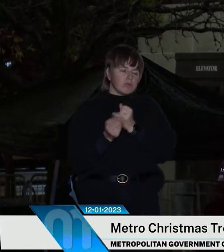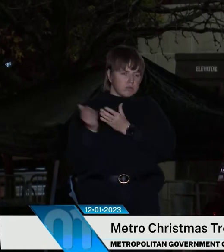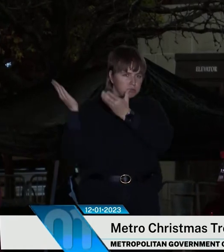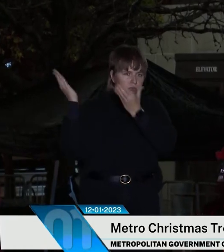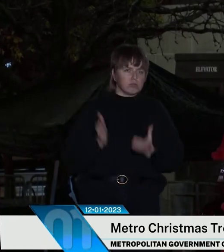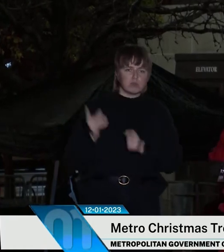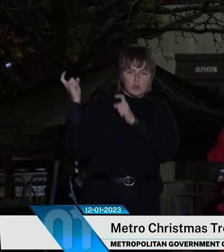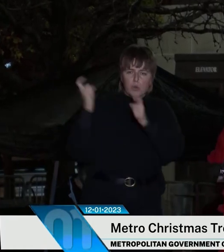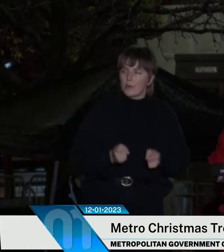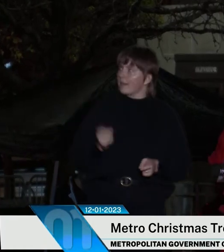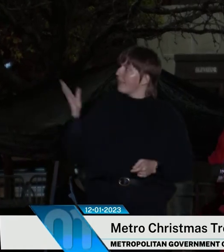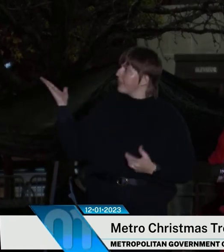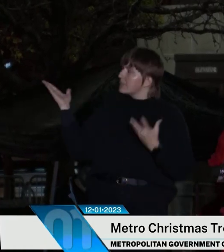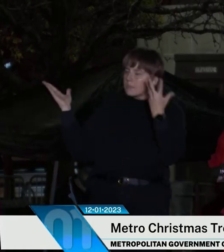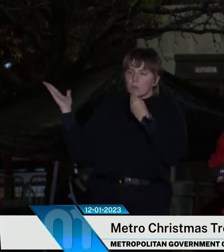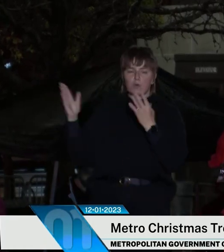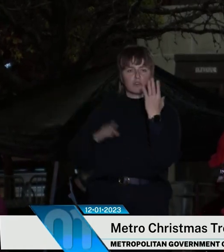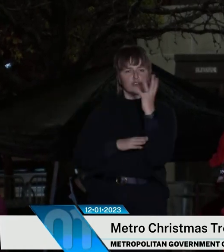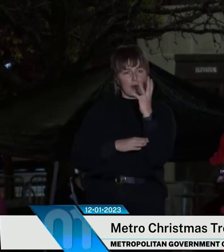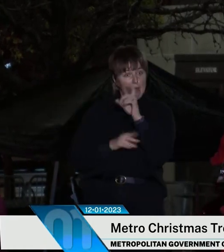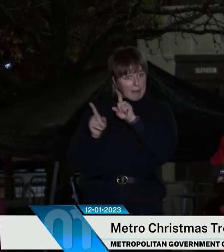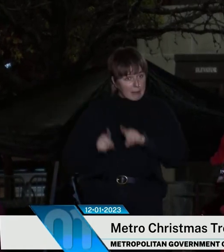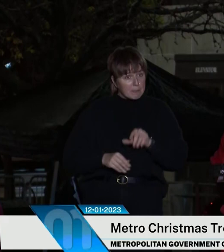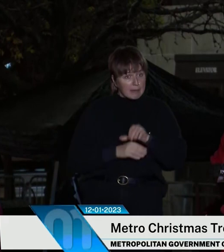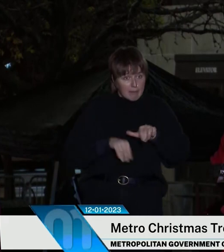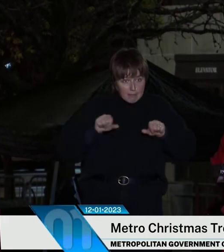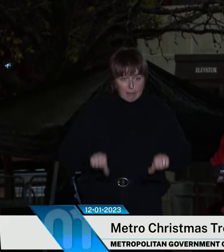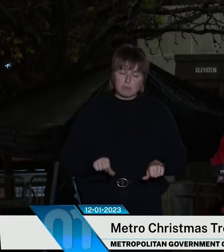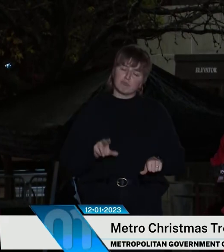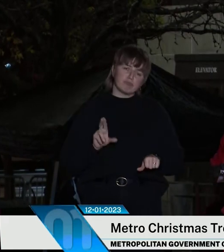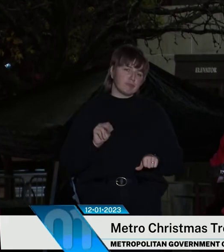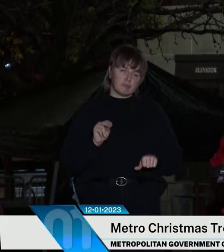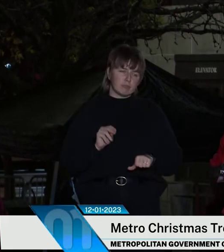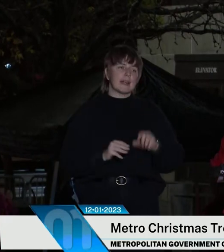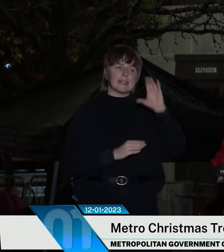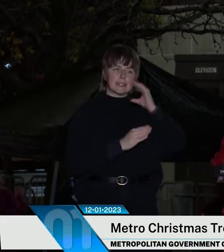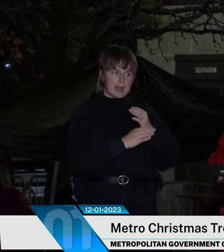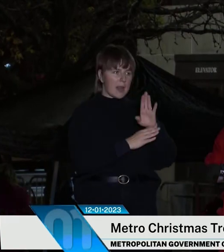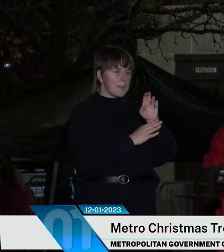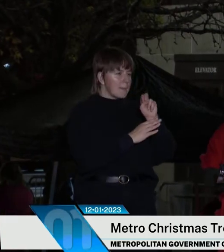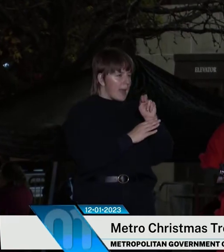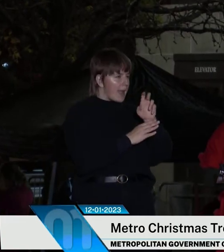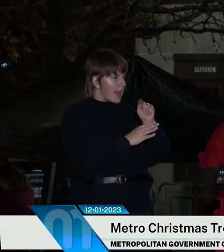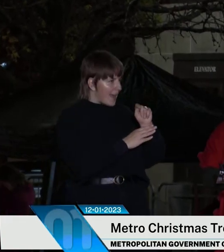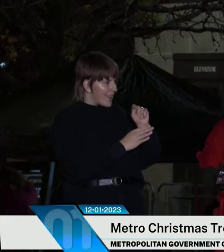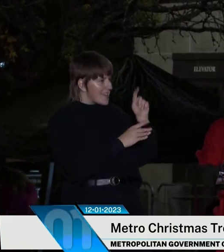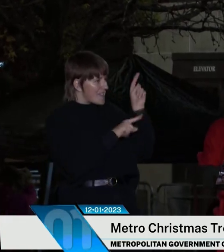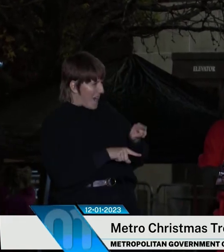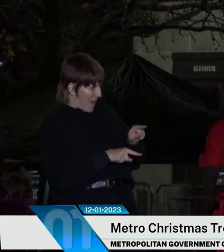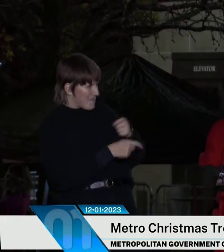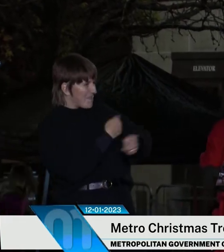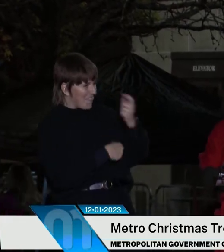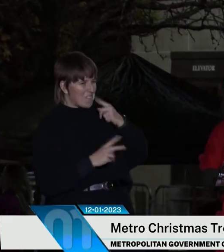CALDWELL. THEY GRACIOUSLY DONATED THIS GLORIOUS TREE. AND ALTHOUGH THEY COULDN'T BE HERE